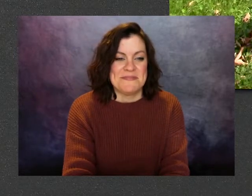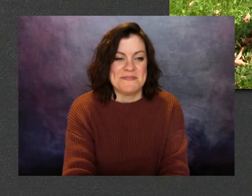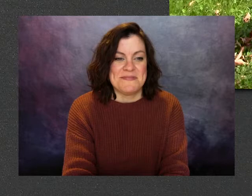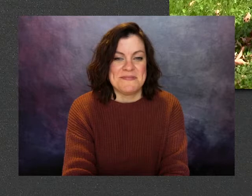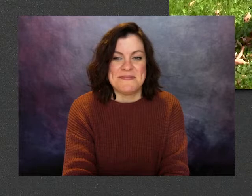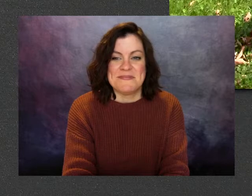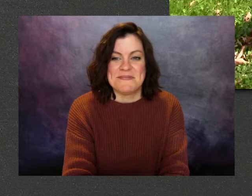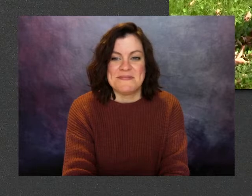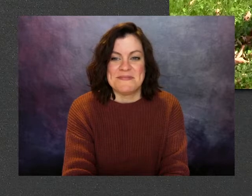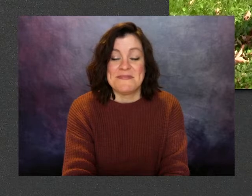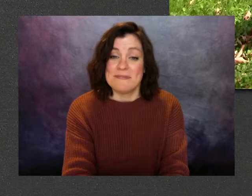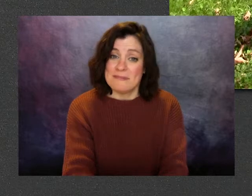Now you can try it too.